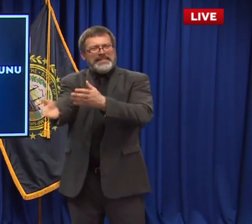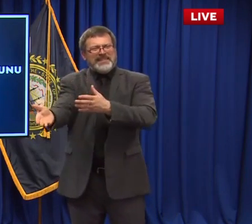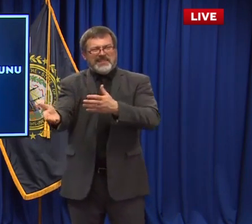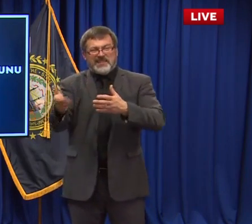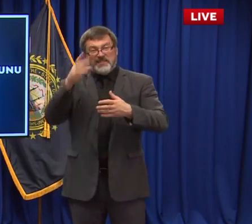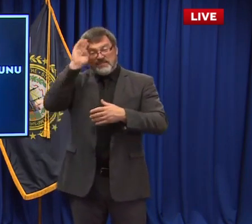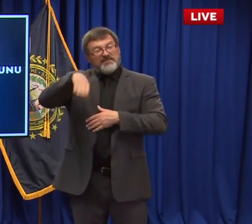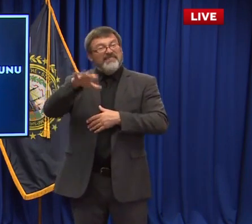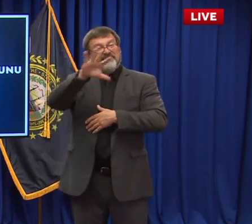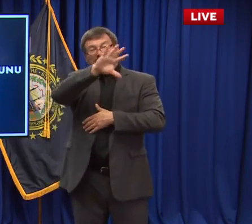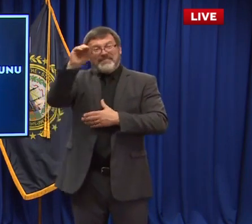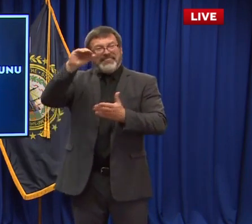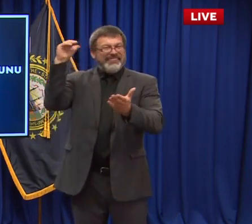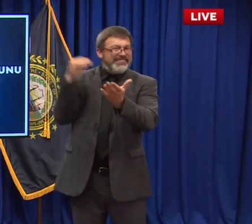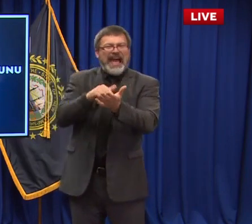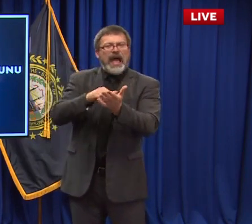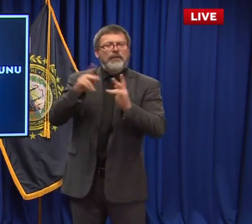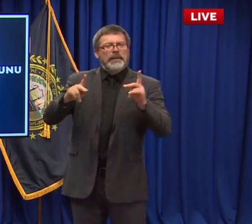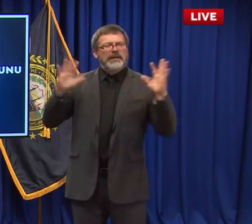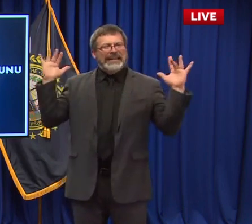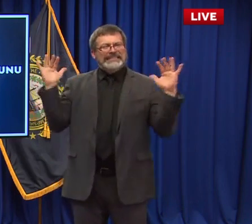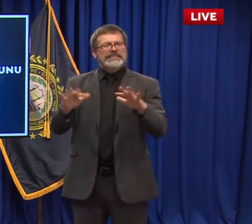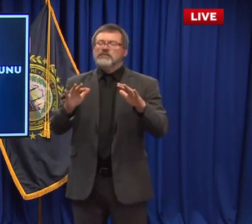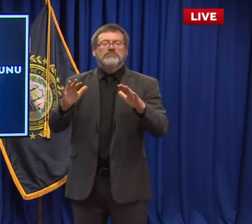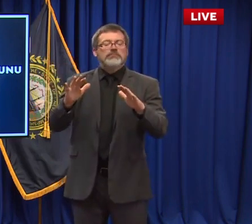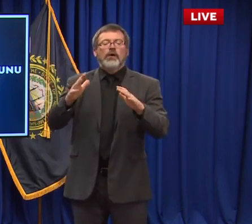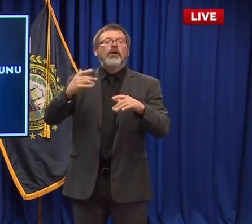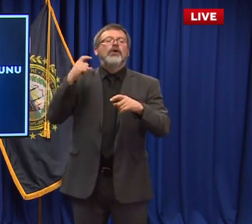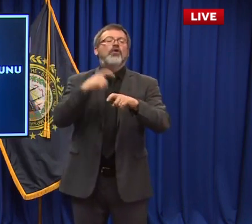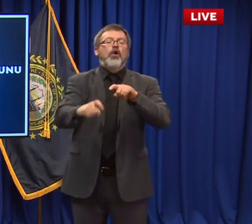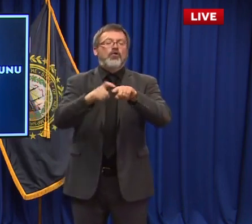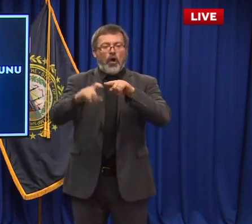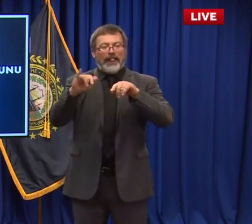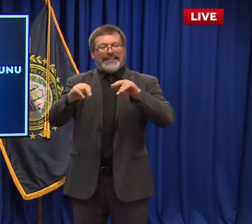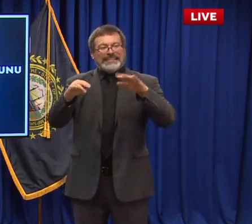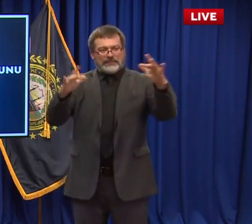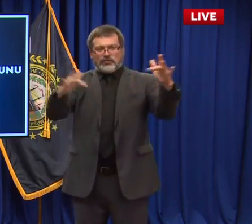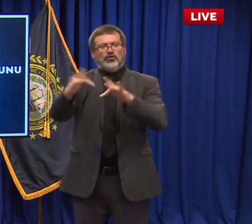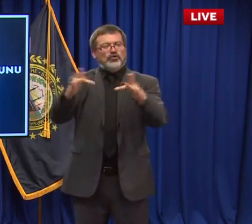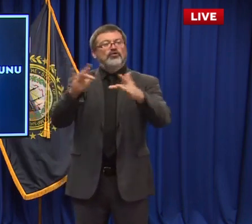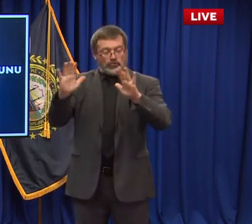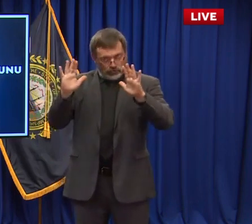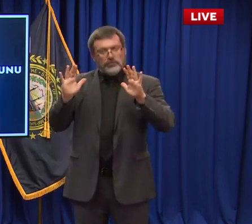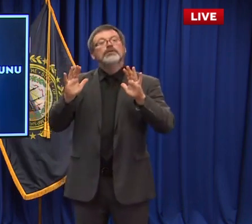THEY DID A SURVEY OF OVER 50,000 PEOPLE IN THE STATE JUST TO GET THEIR FEEDBACK FROM PARENTS AND TEACHERS.